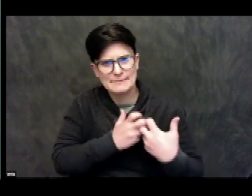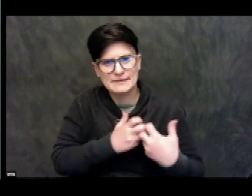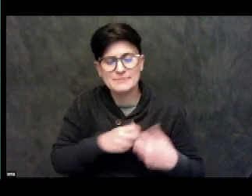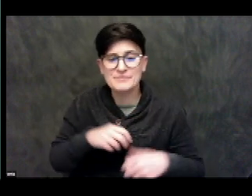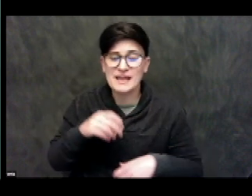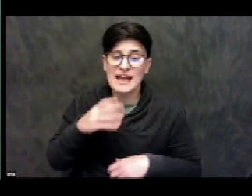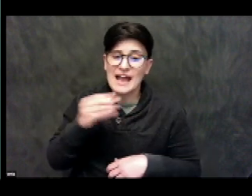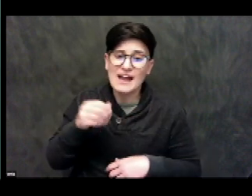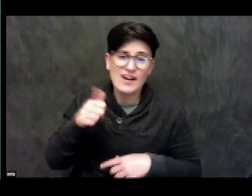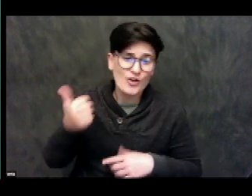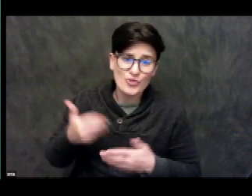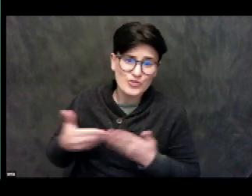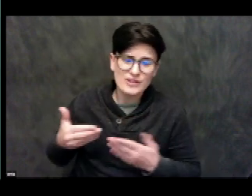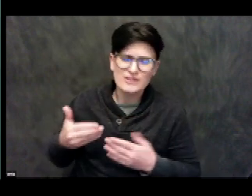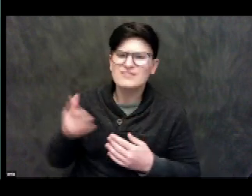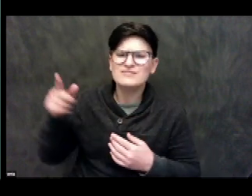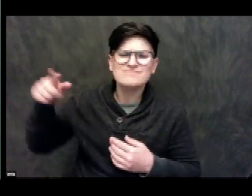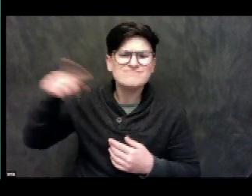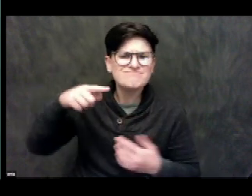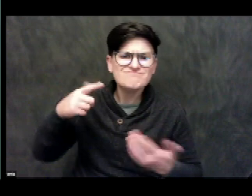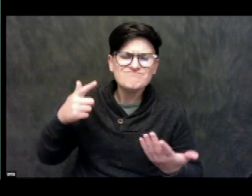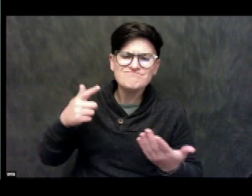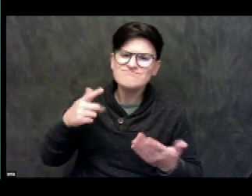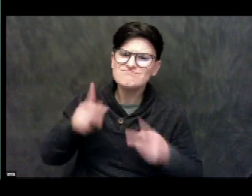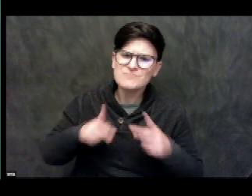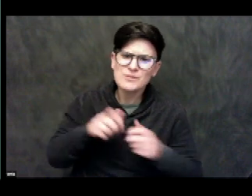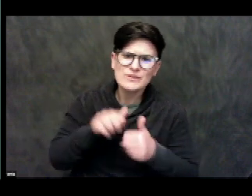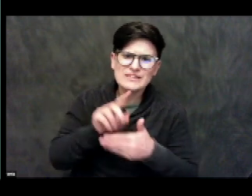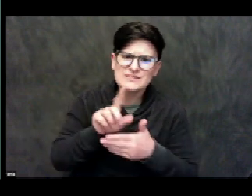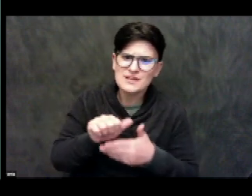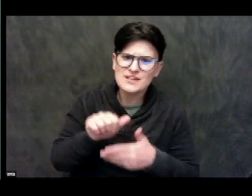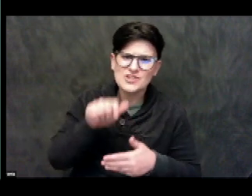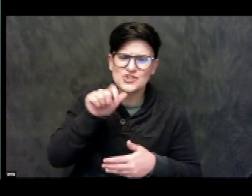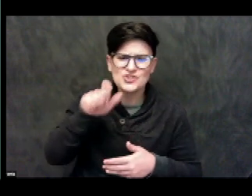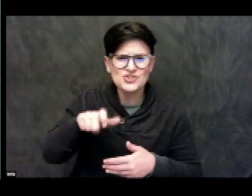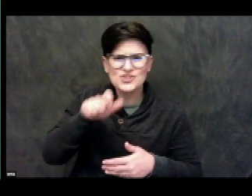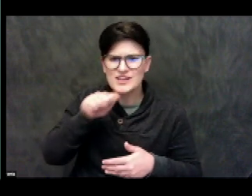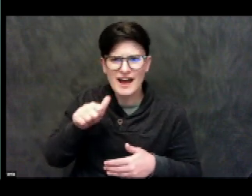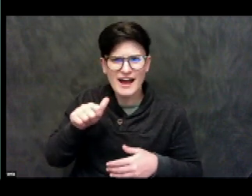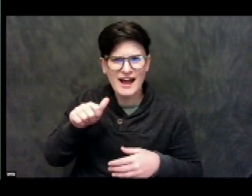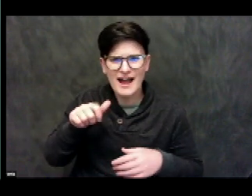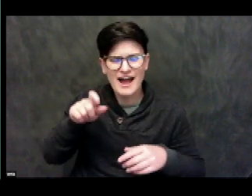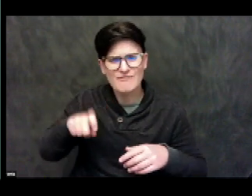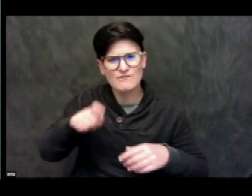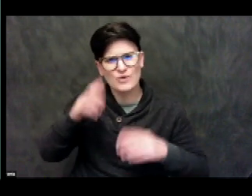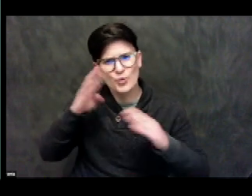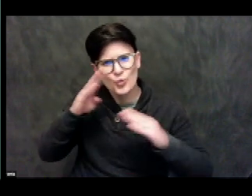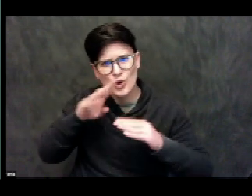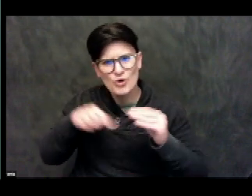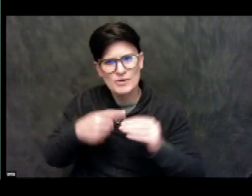like accessible bathroom, accessible crib for the baby. Those are things I didn't even know I needed to worry about.